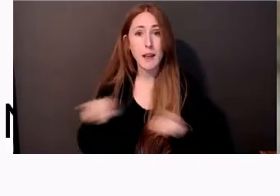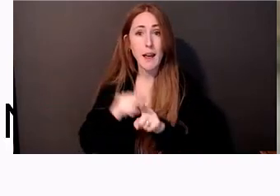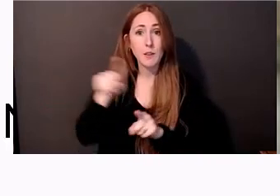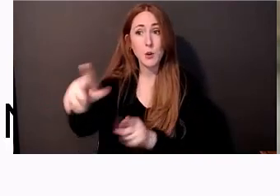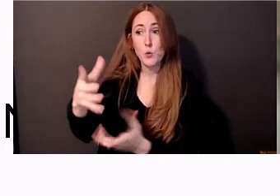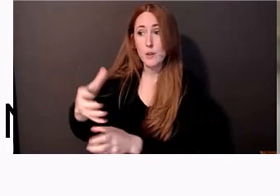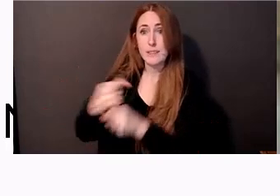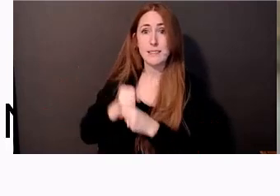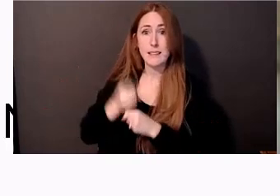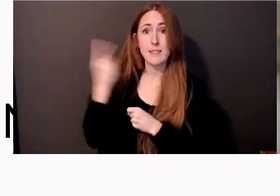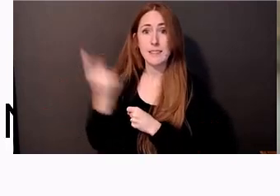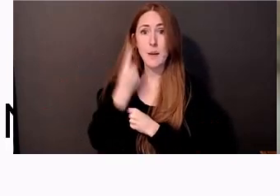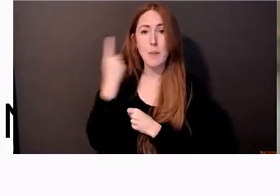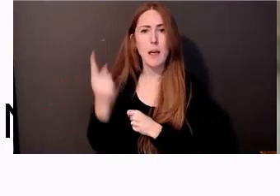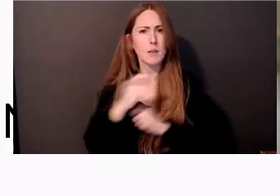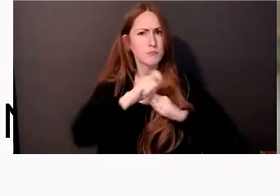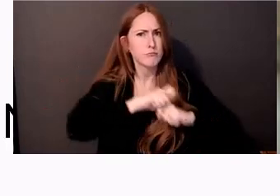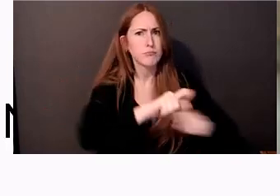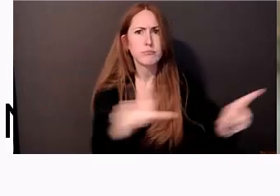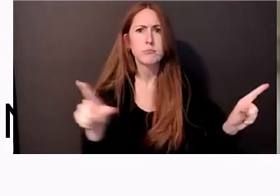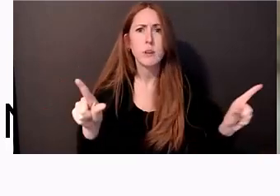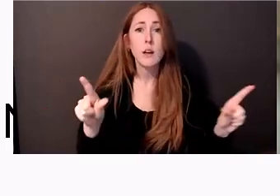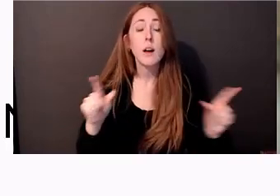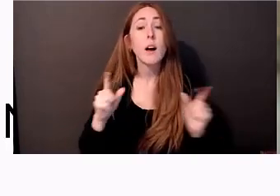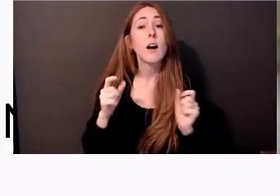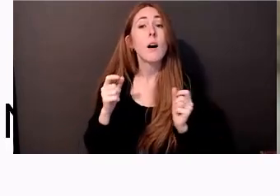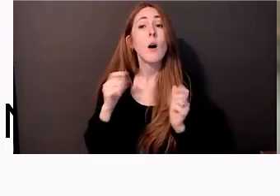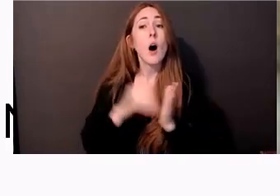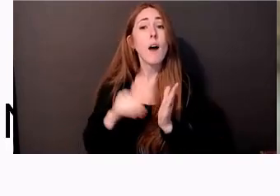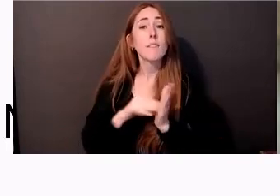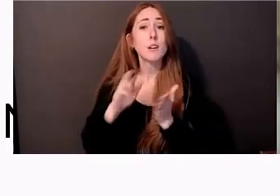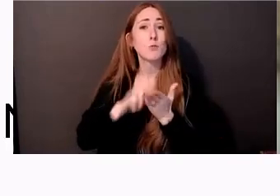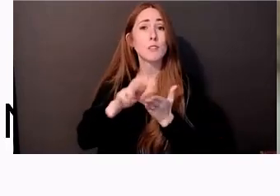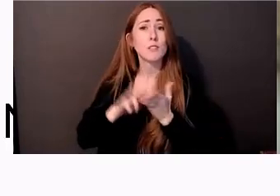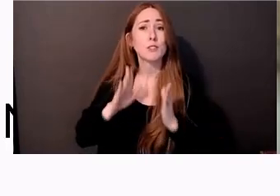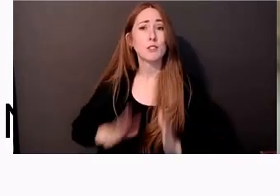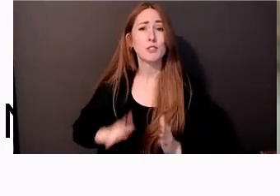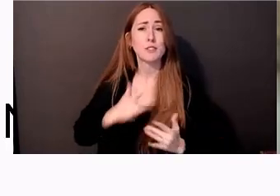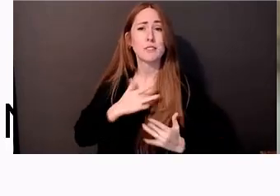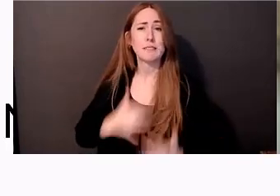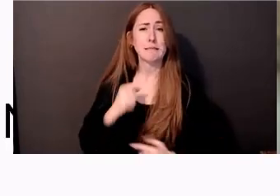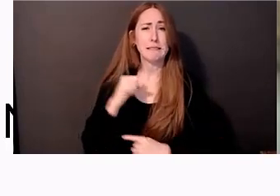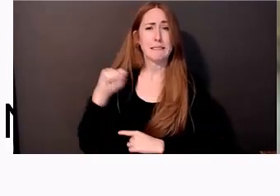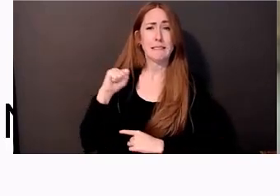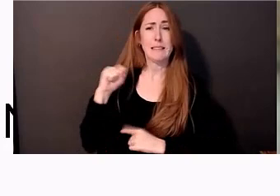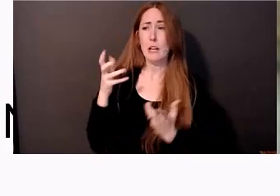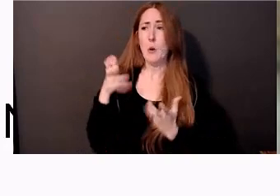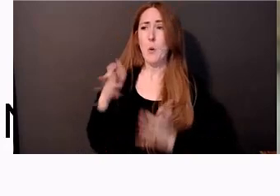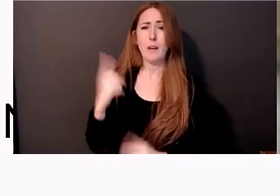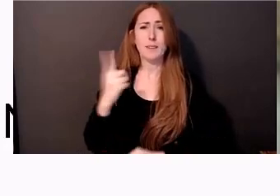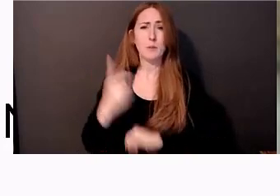want that information stolen. That's OK. But you have tidbits. Are there little things like coming soon?